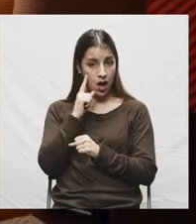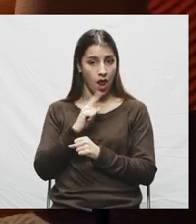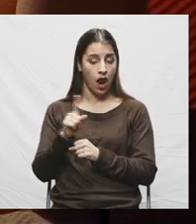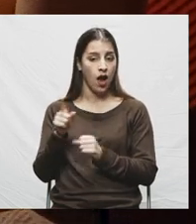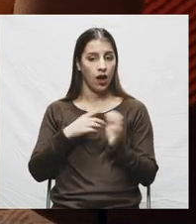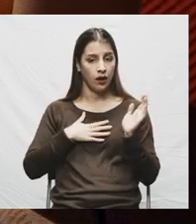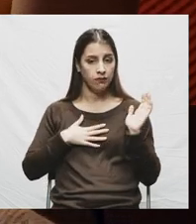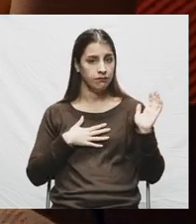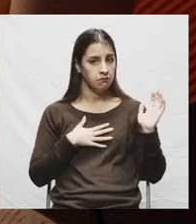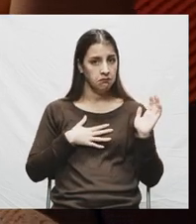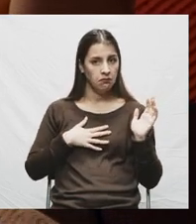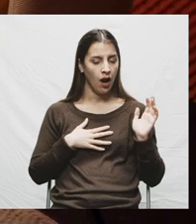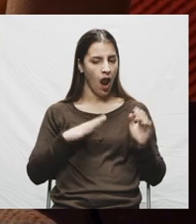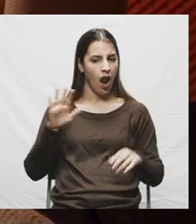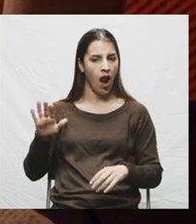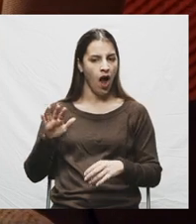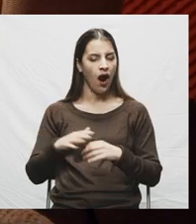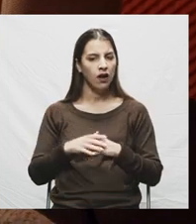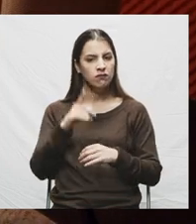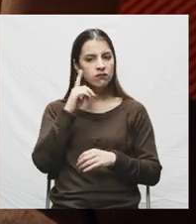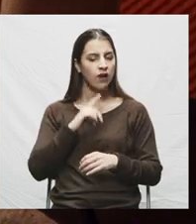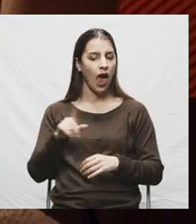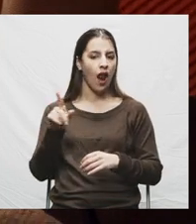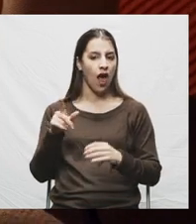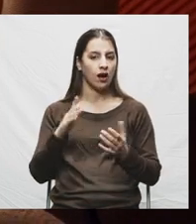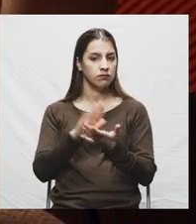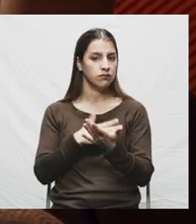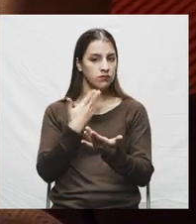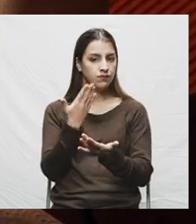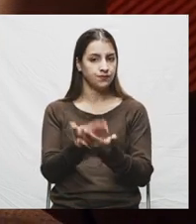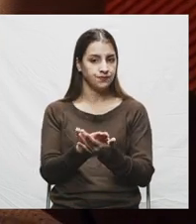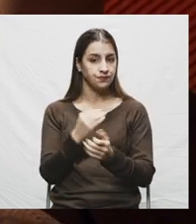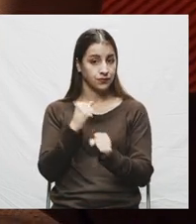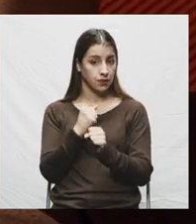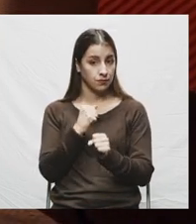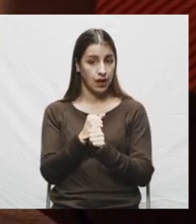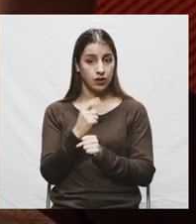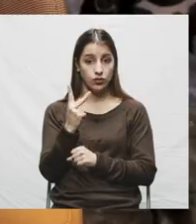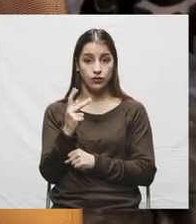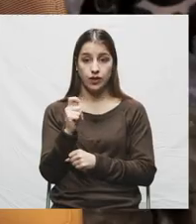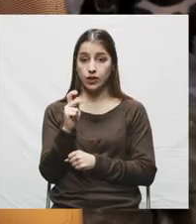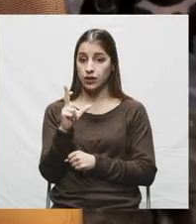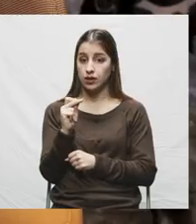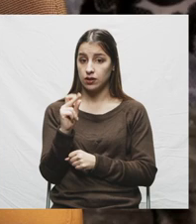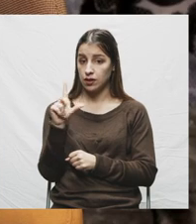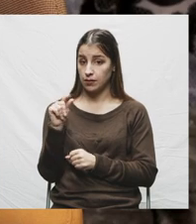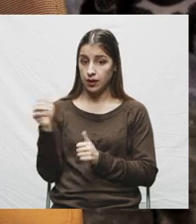She was dancing in his company. She proposed organizing these presentations, where Vera Mantero also performed,